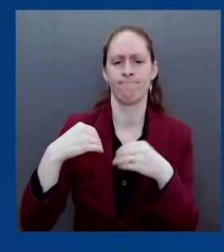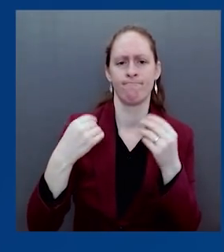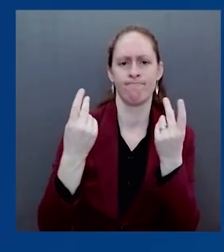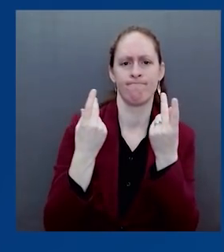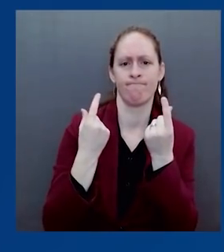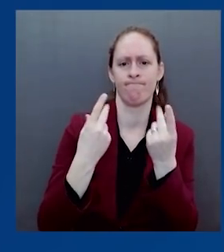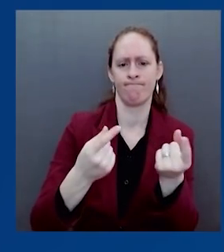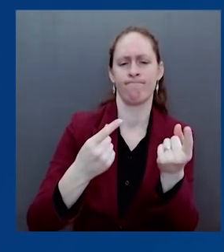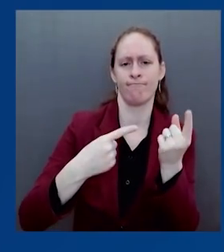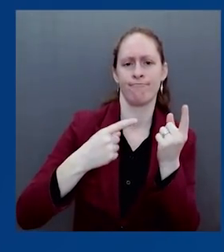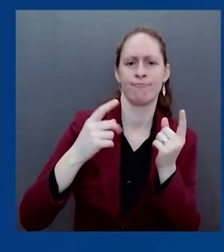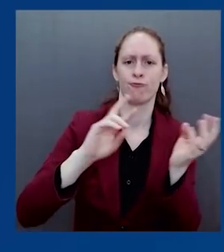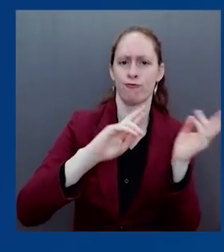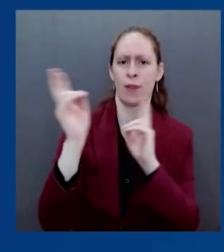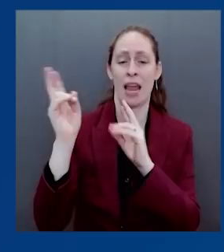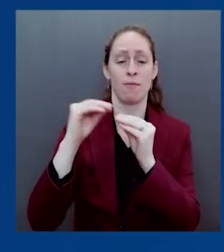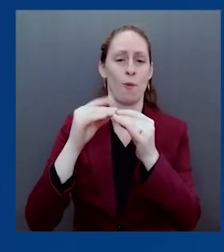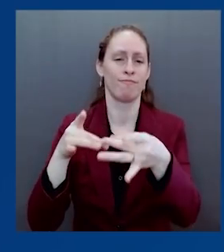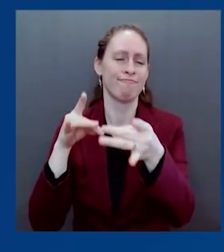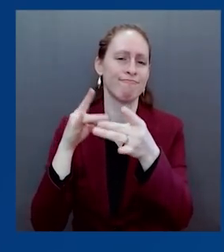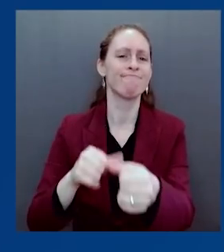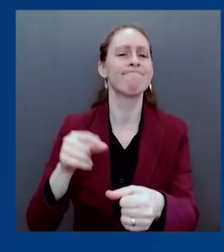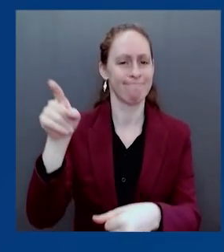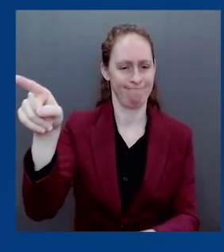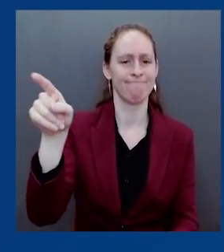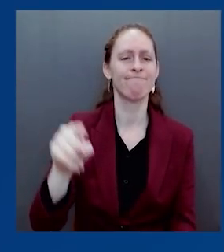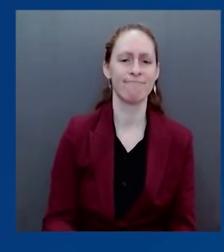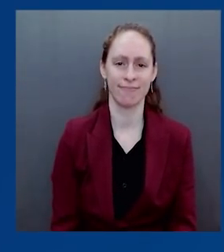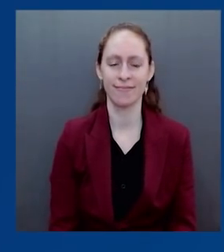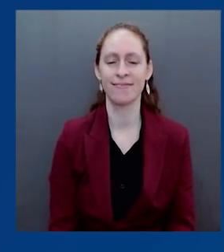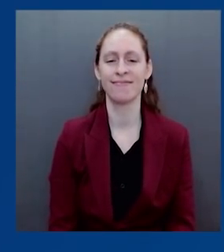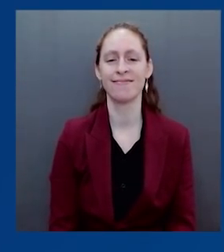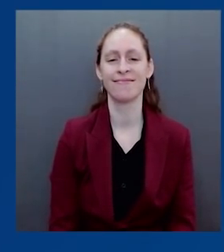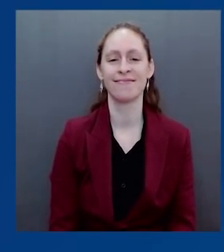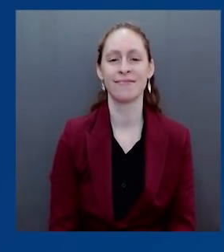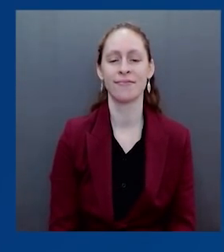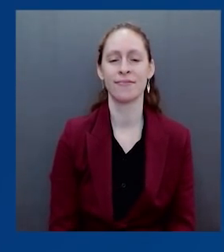As Dr. Fauci will discuss, these pills are meant for those at high risk of severe disease from COVID.